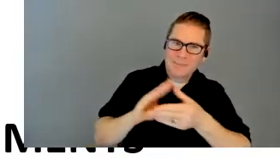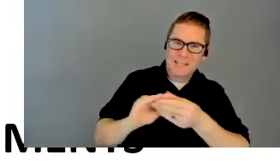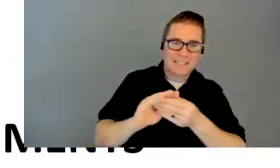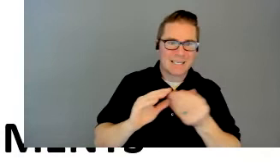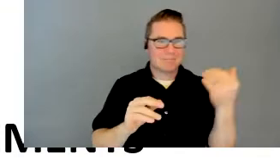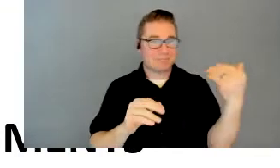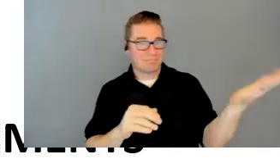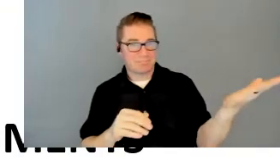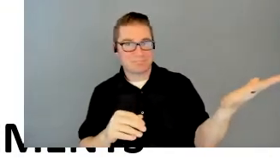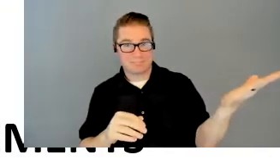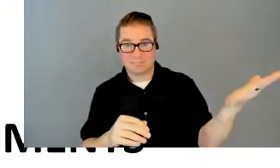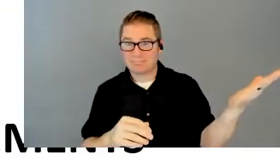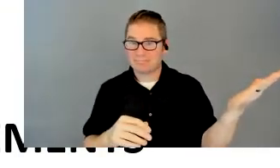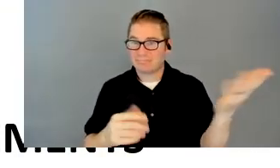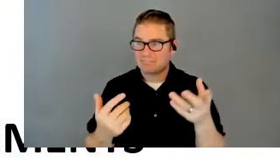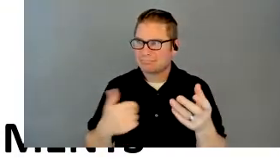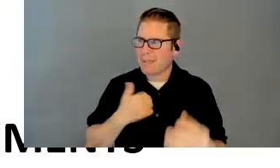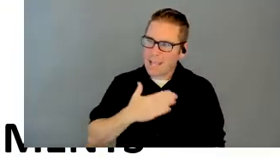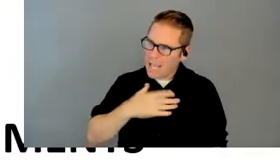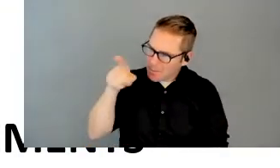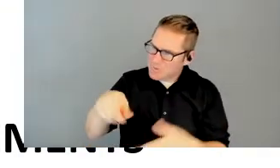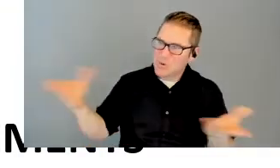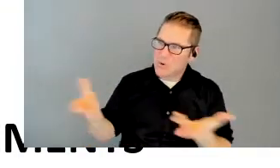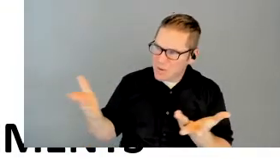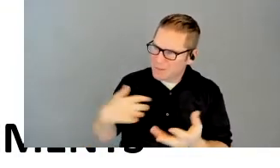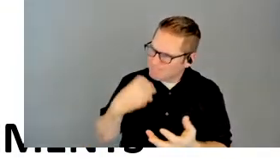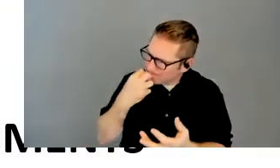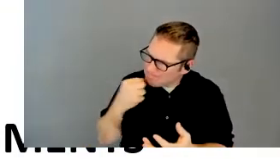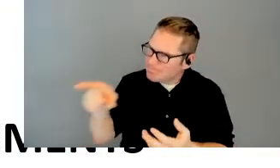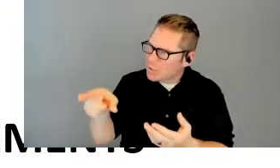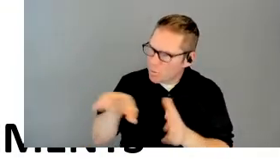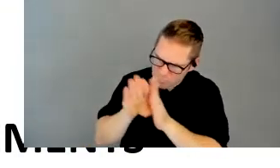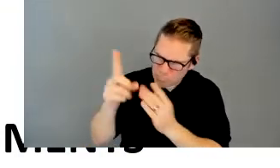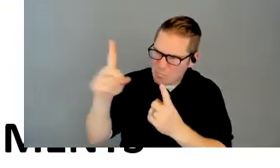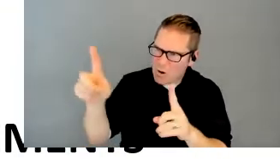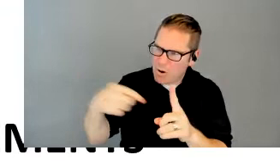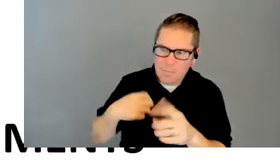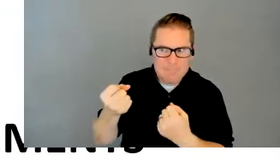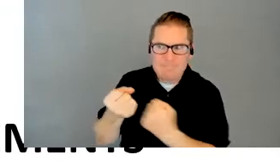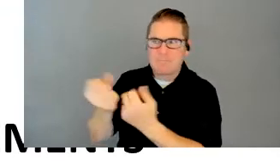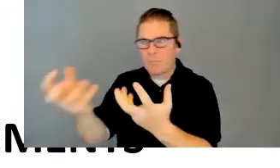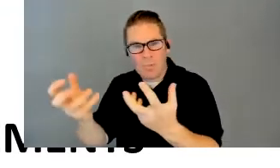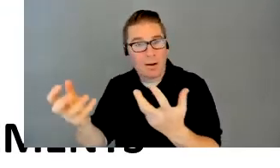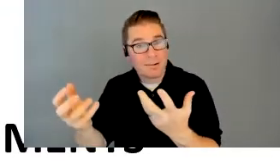I care about you and your success. Also make it very clear to be successful in this class,